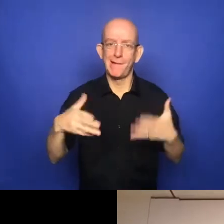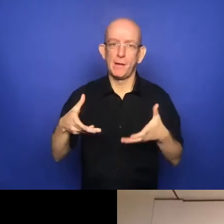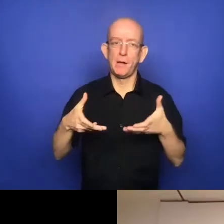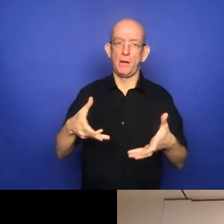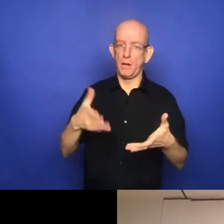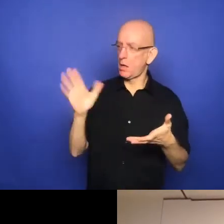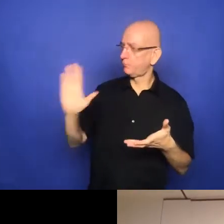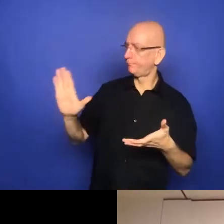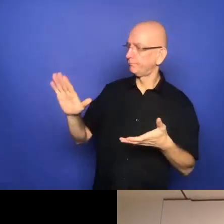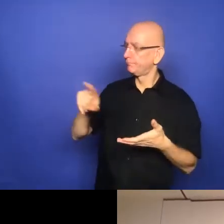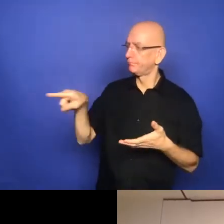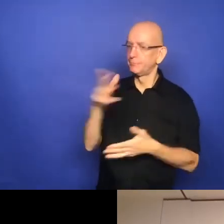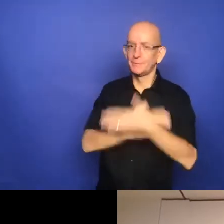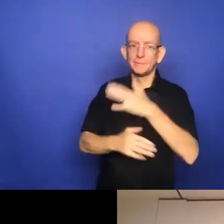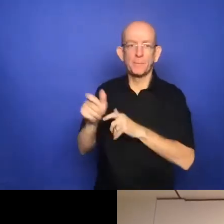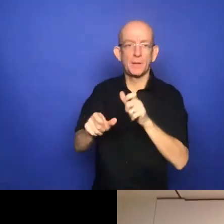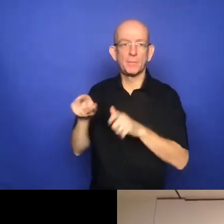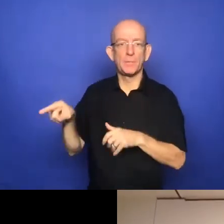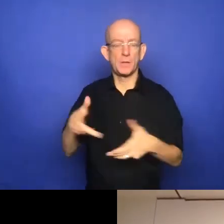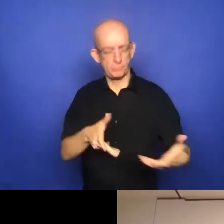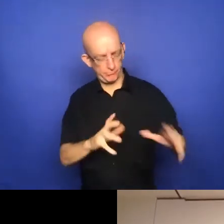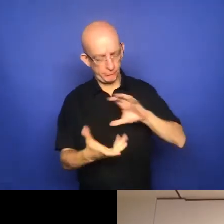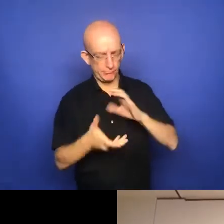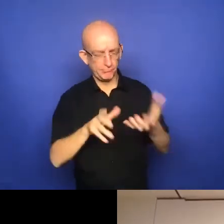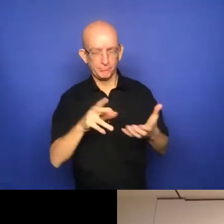persons with disabilities with should be at the centre of the